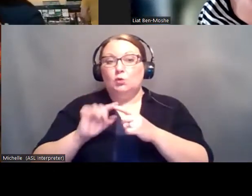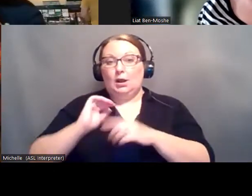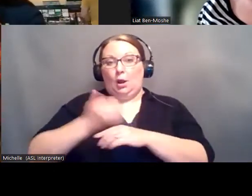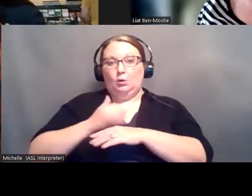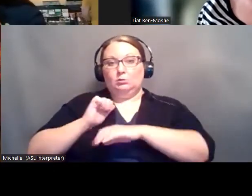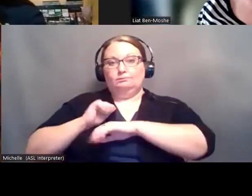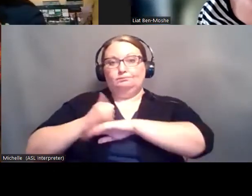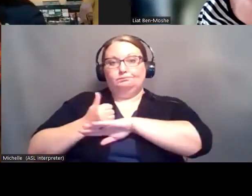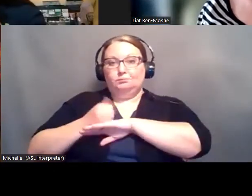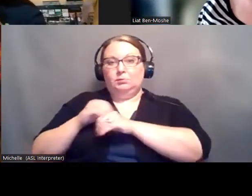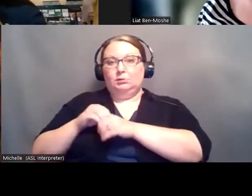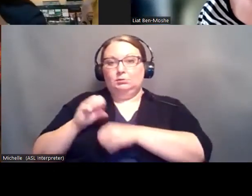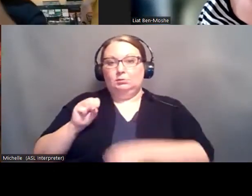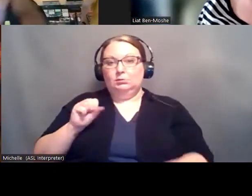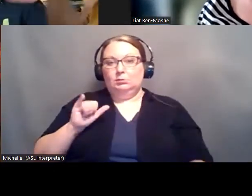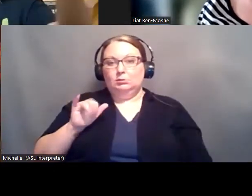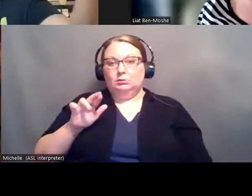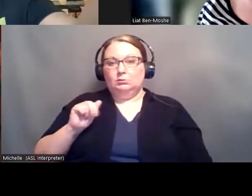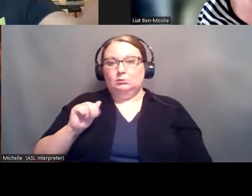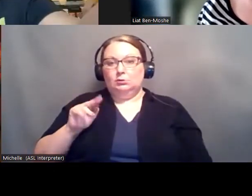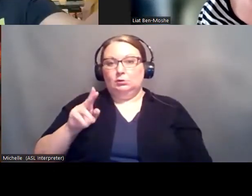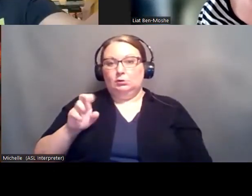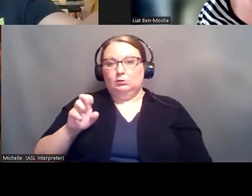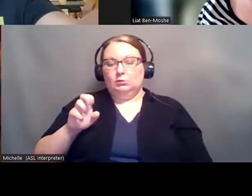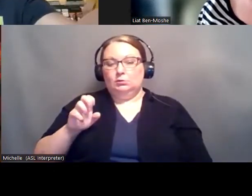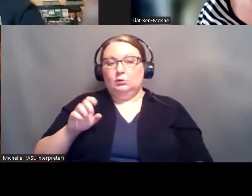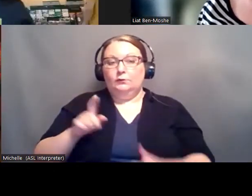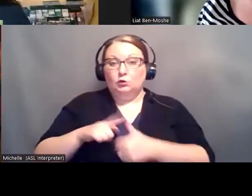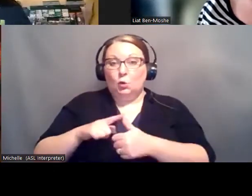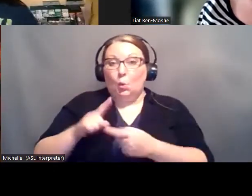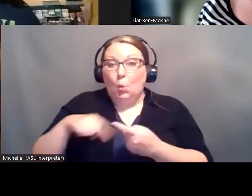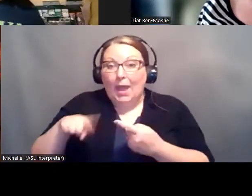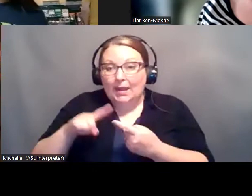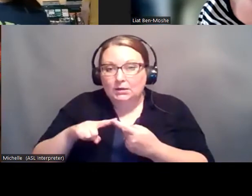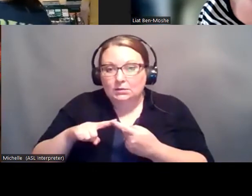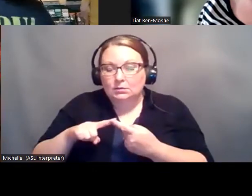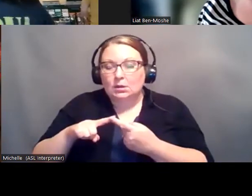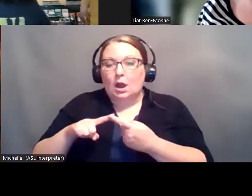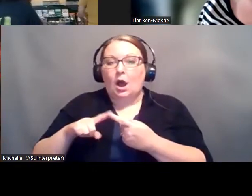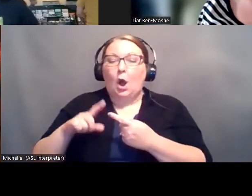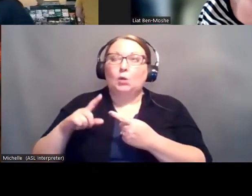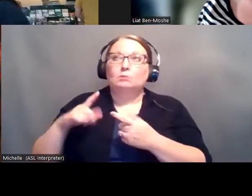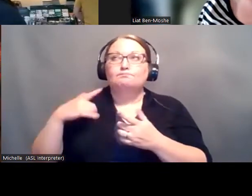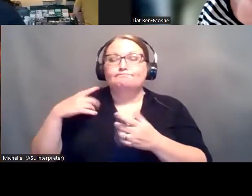So I wanna start with the when. So our journey to create the DCCC,